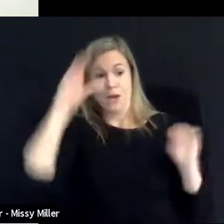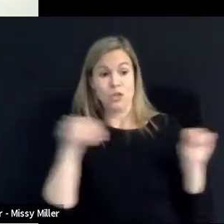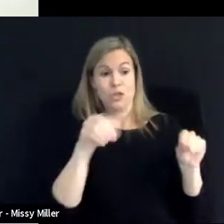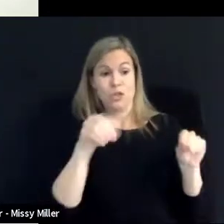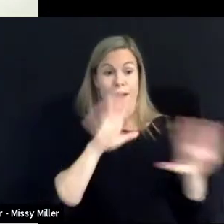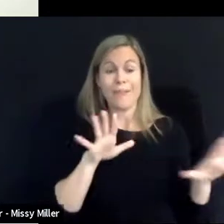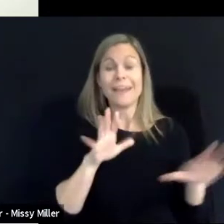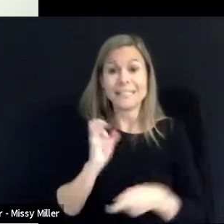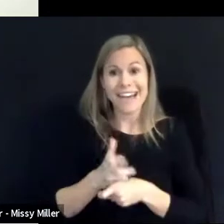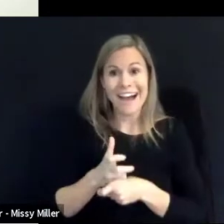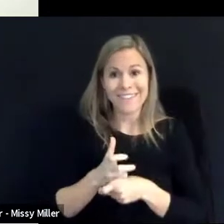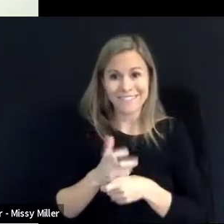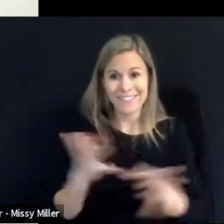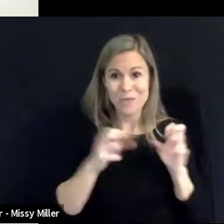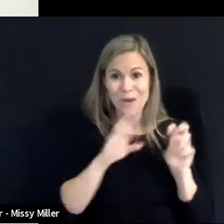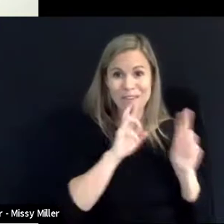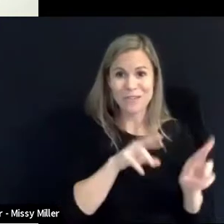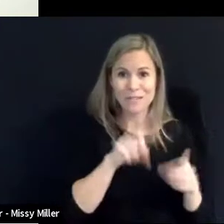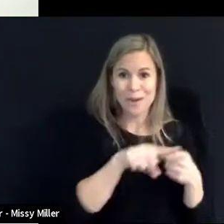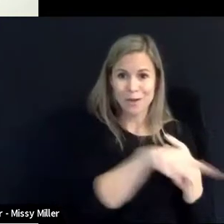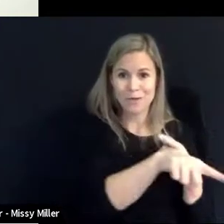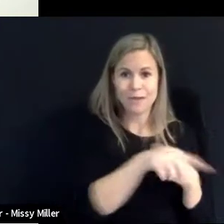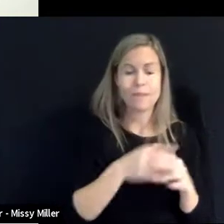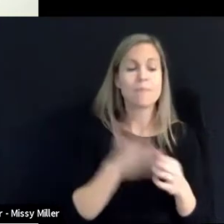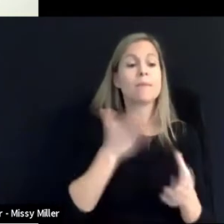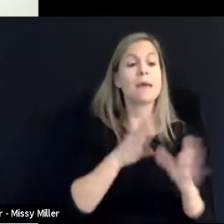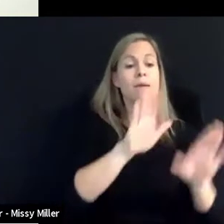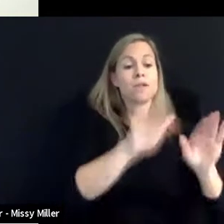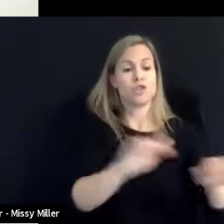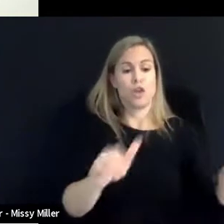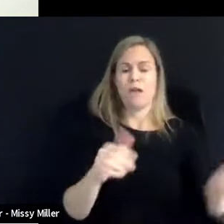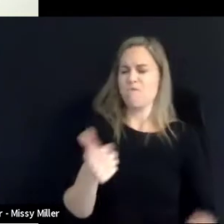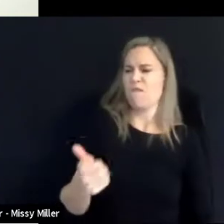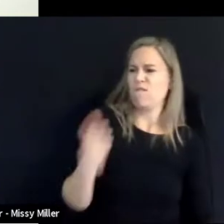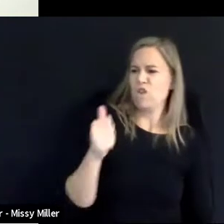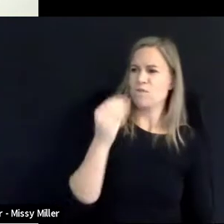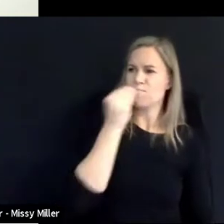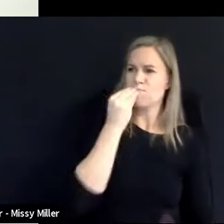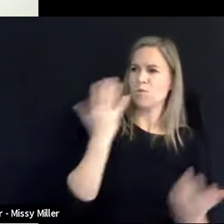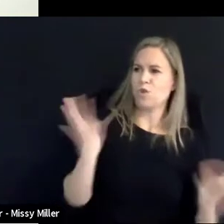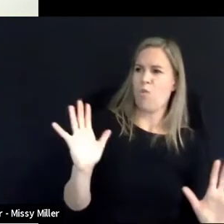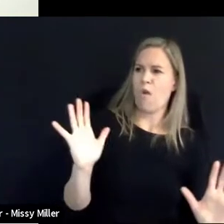You know, the kid is refusing to eat because they don't like what you cooked or whatever.